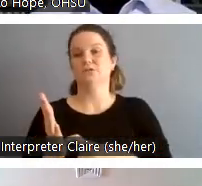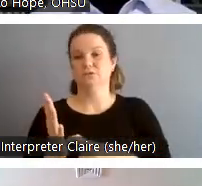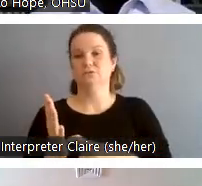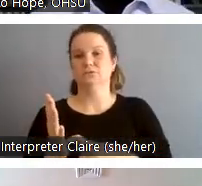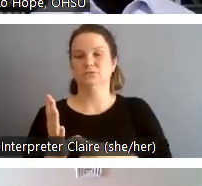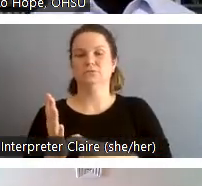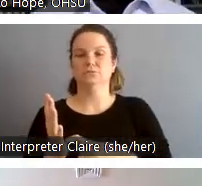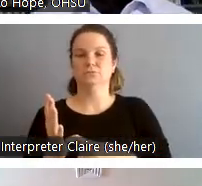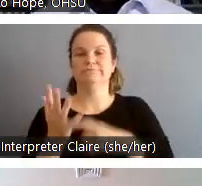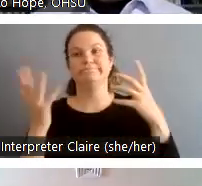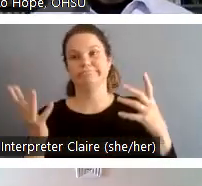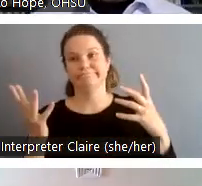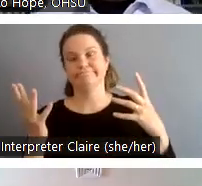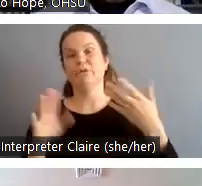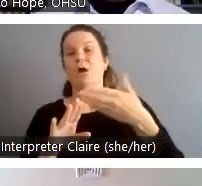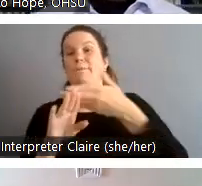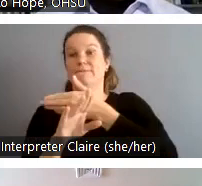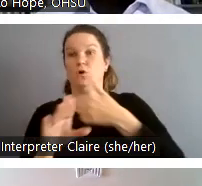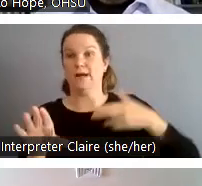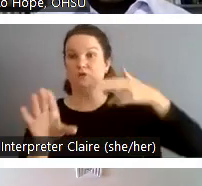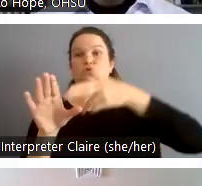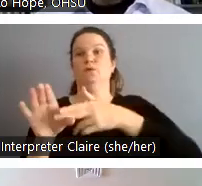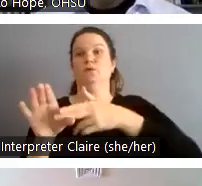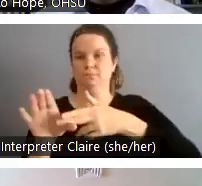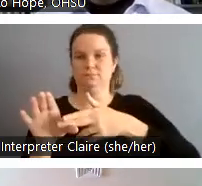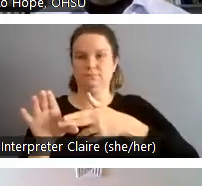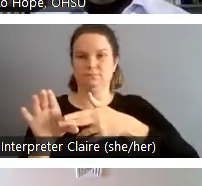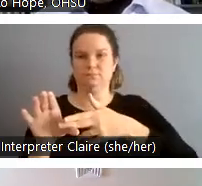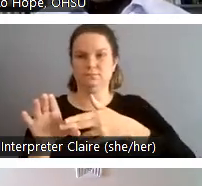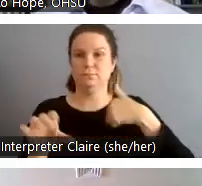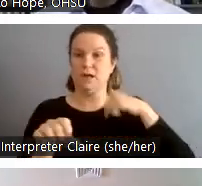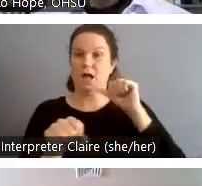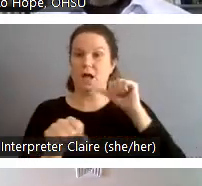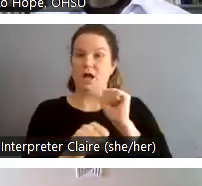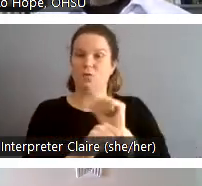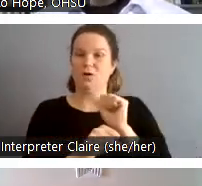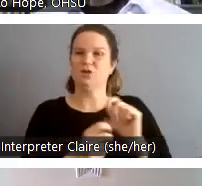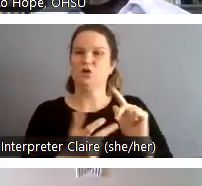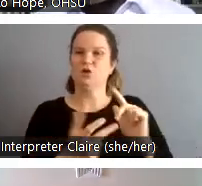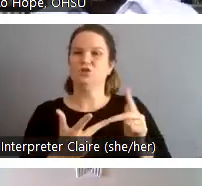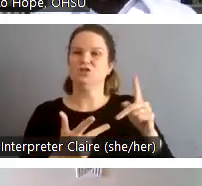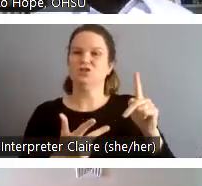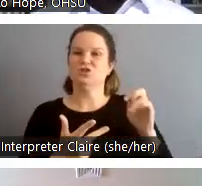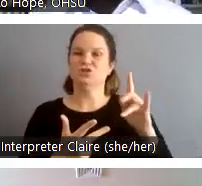I, well, I think it's before I got here, you know, this is- I work at a primarily,